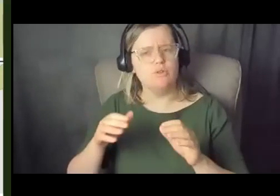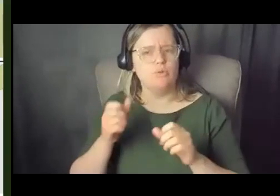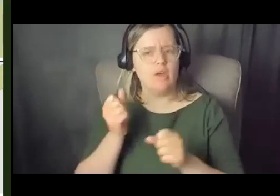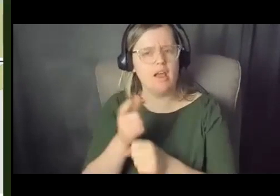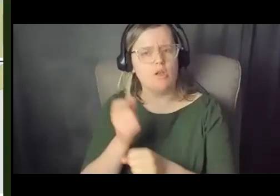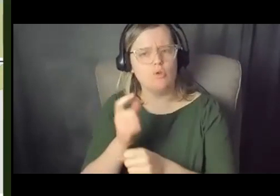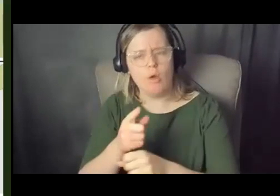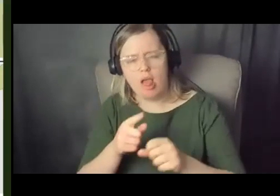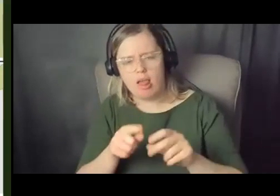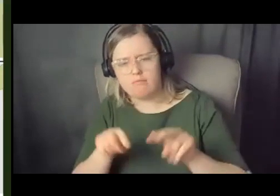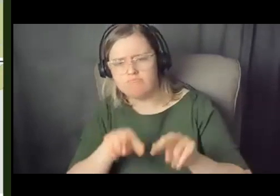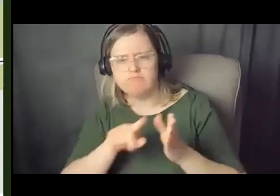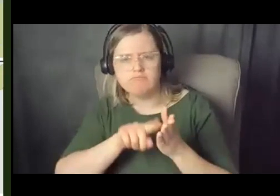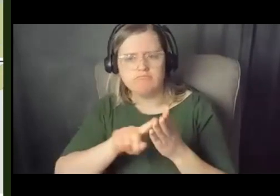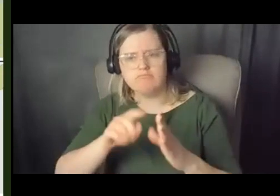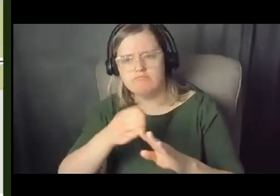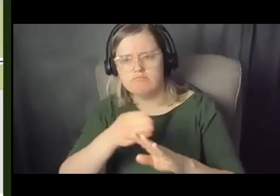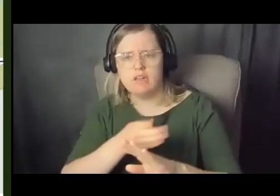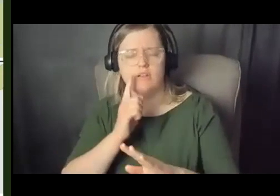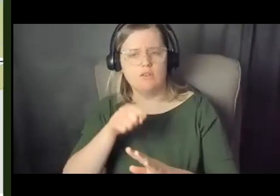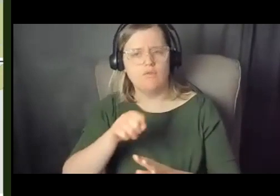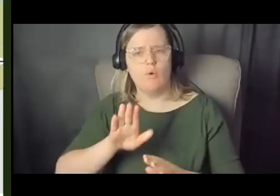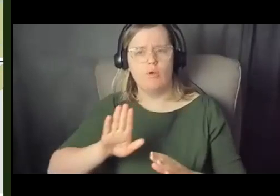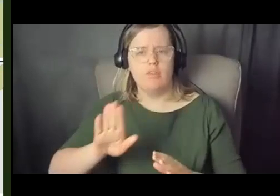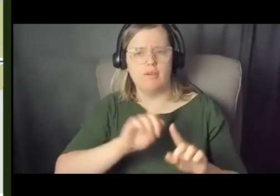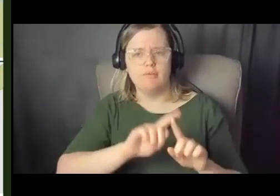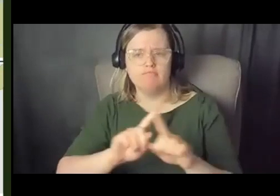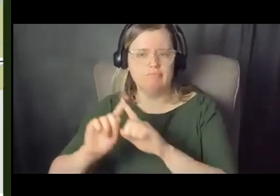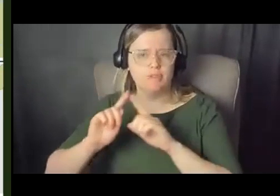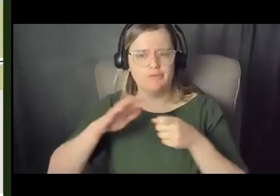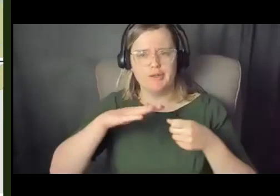sedimentation pond facilities, kind of a few different spots in